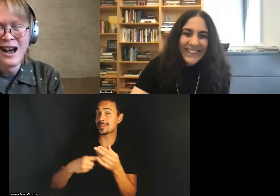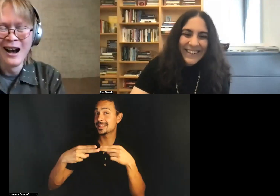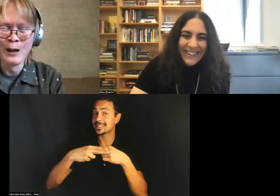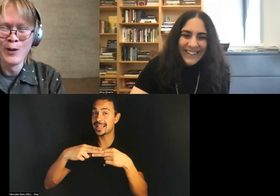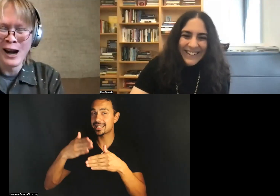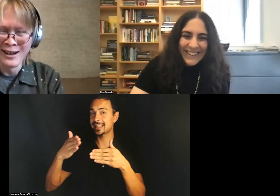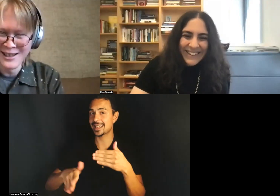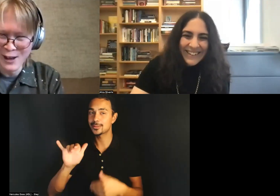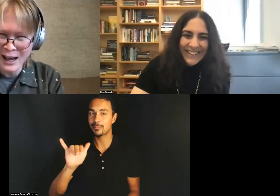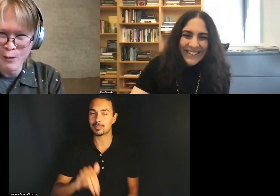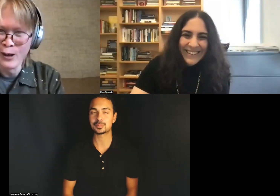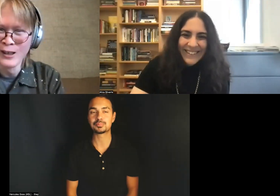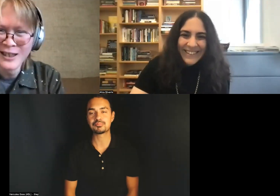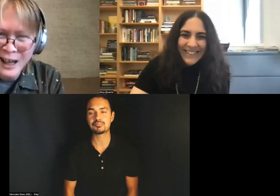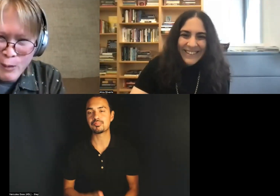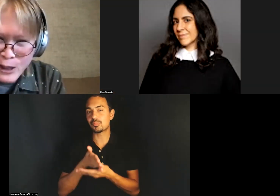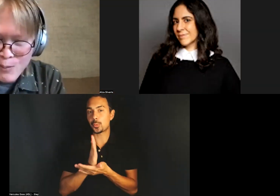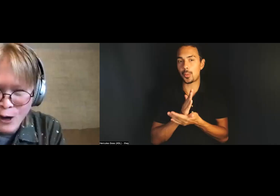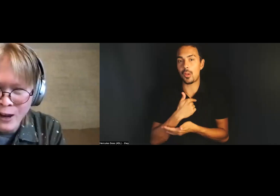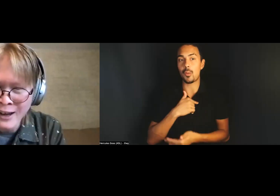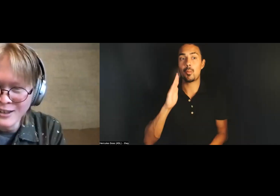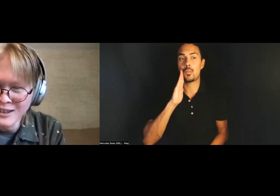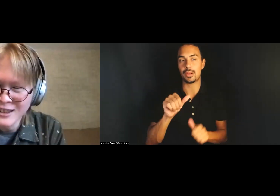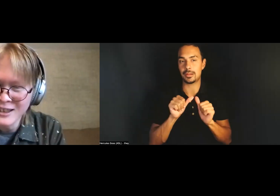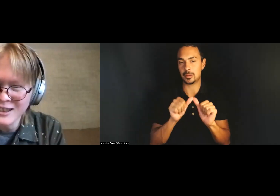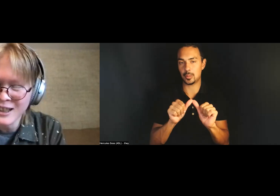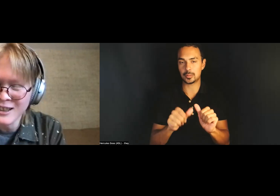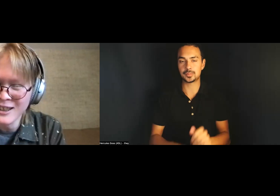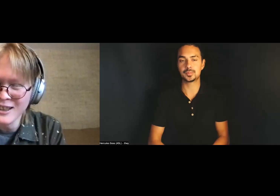questions later, but we'll get back to the slides! Awesome.